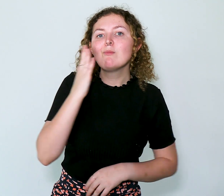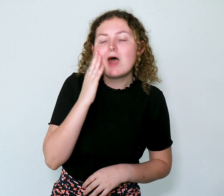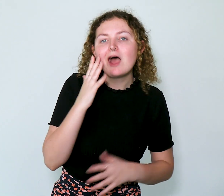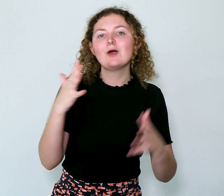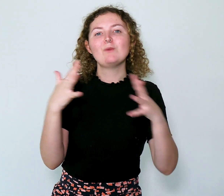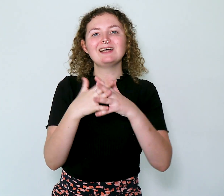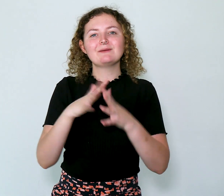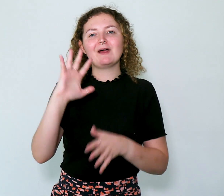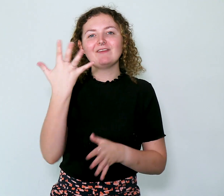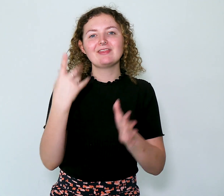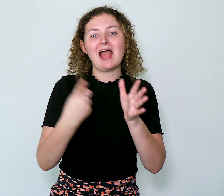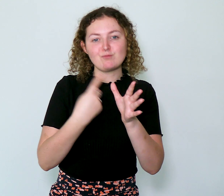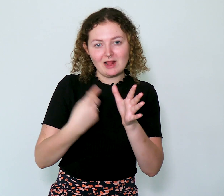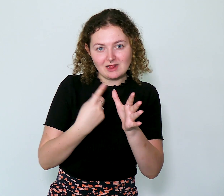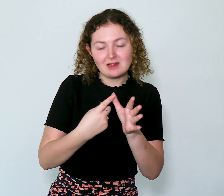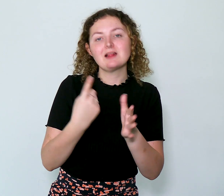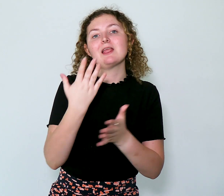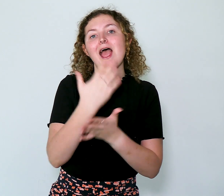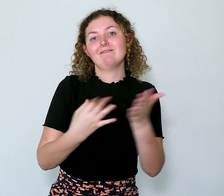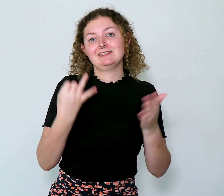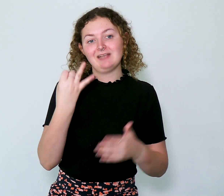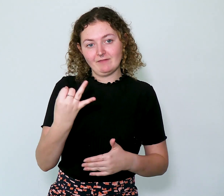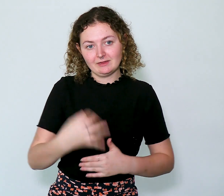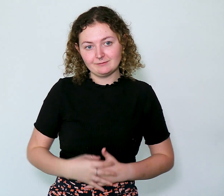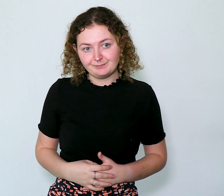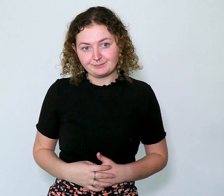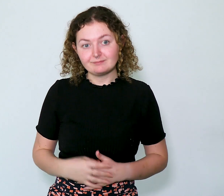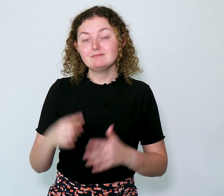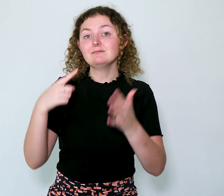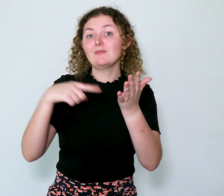Wednesday 5th April at 7.30pm